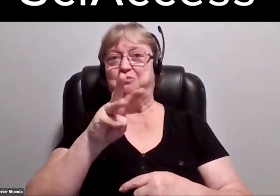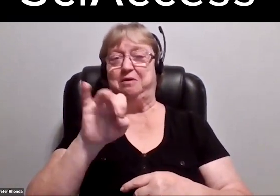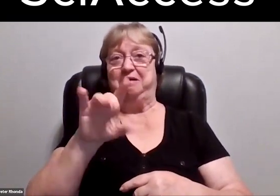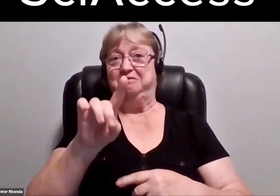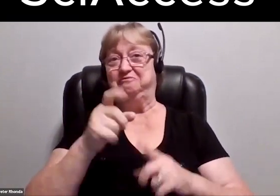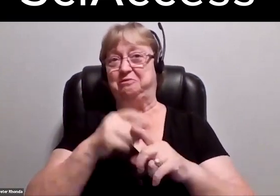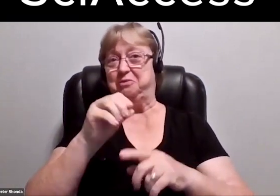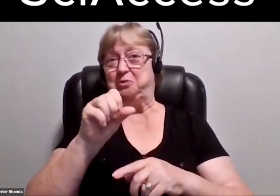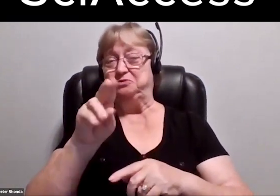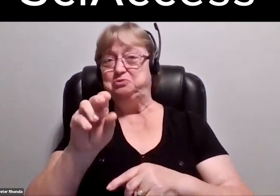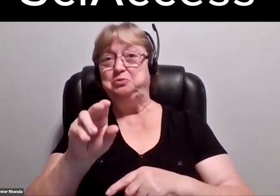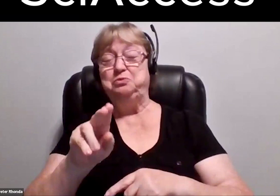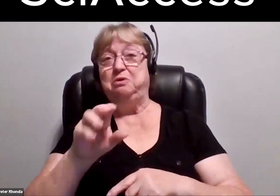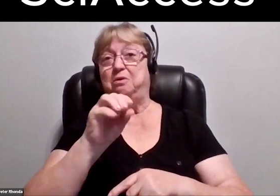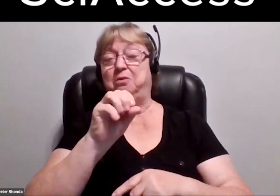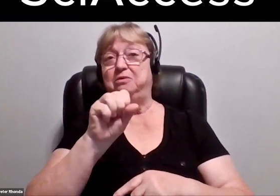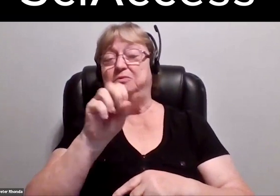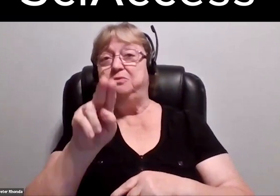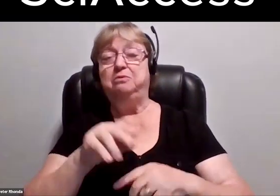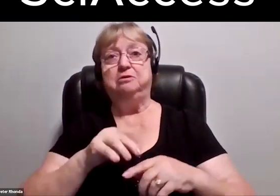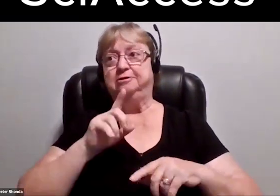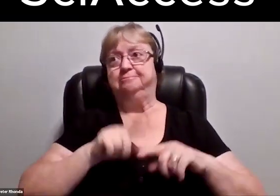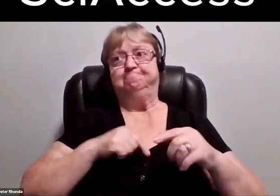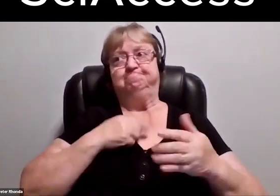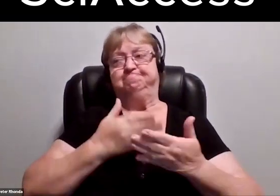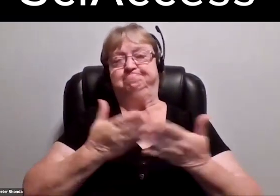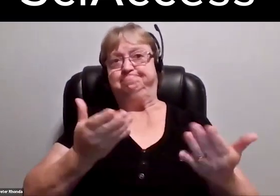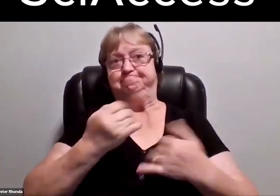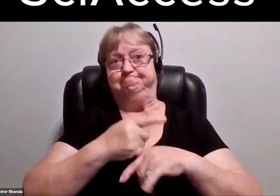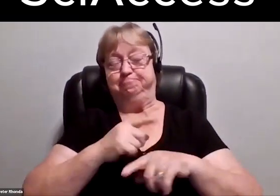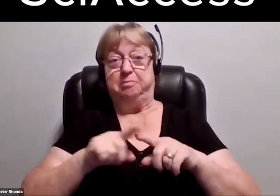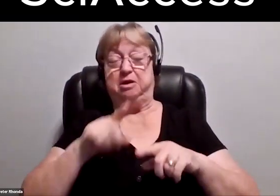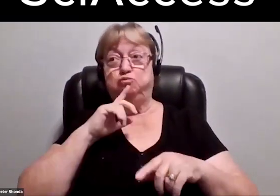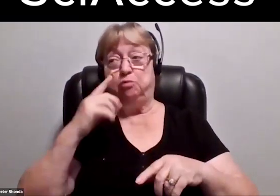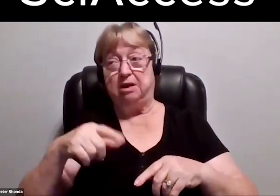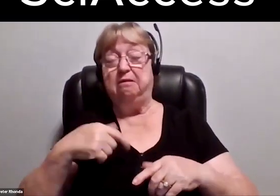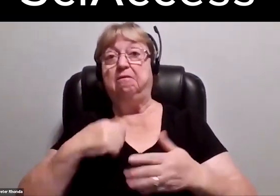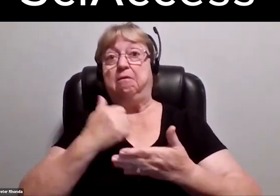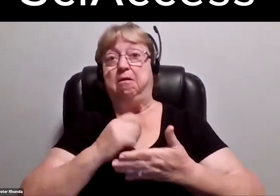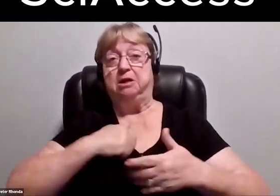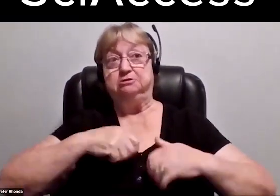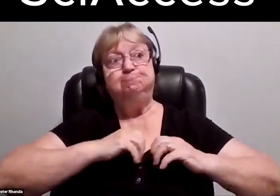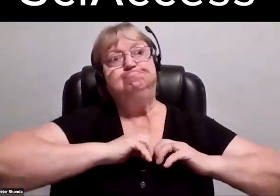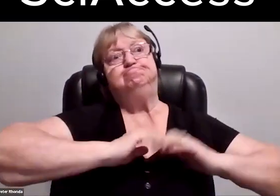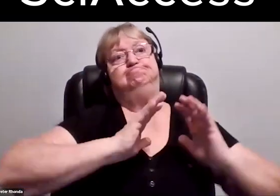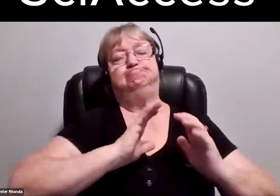but who was an integral part of helping this project to get off the ground and get NSF funding.